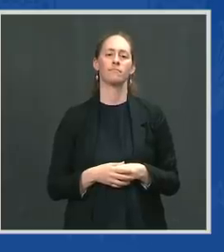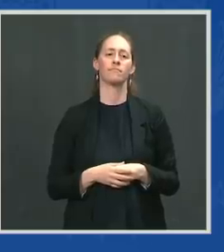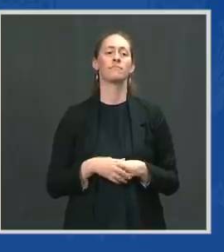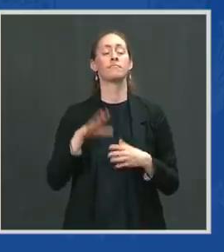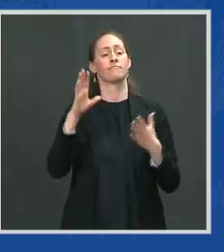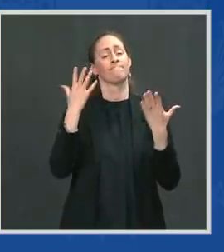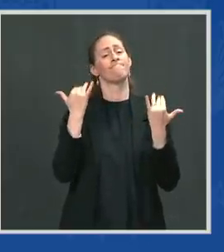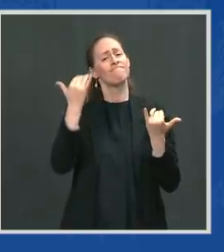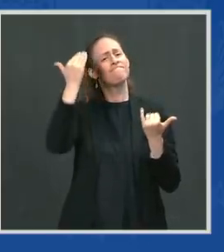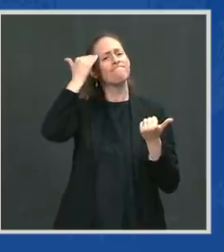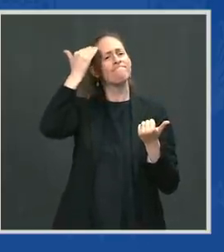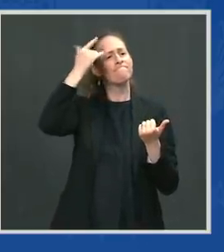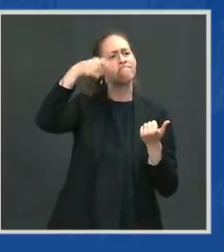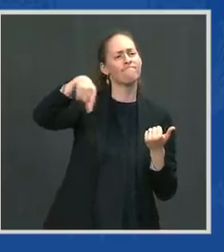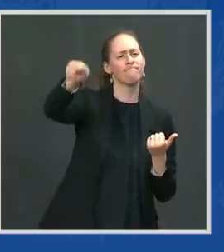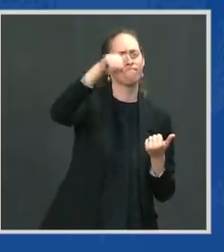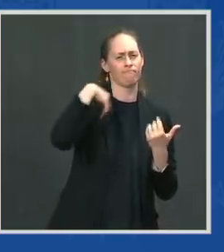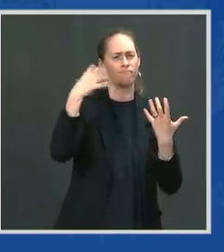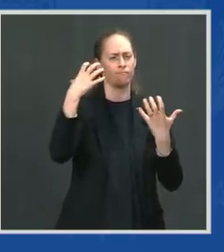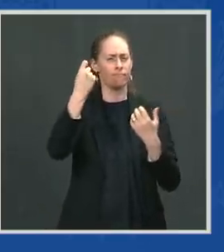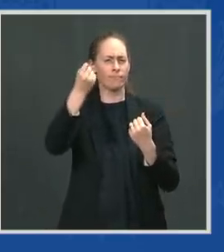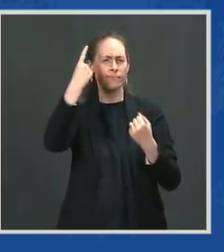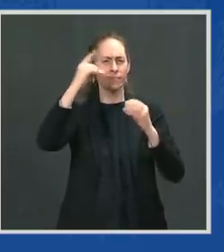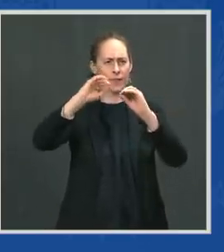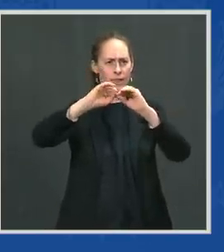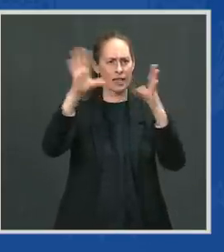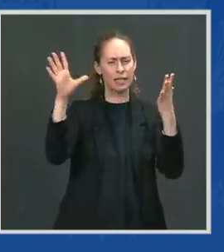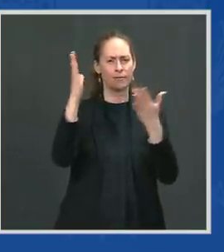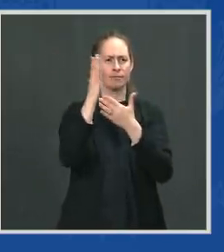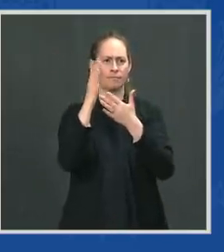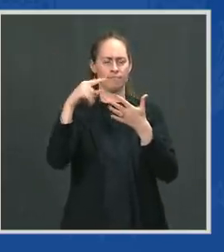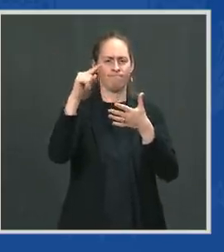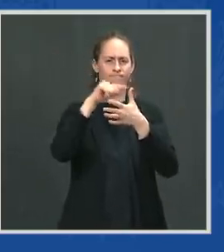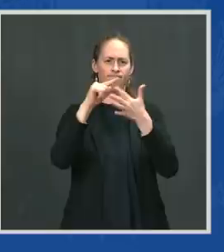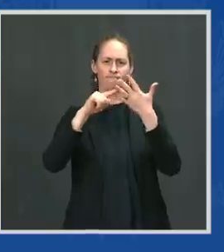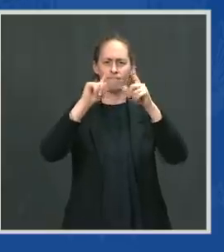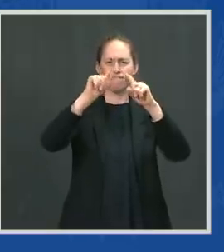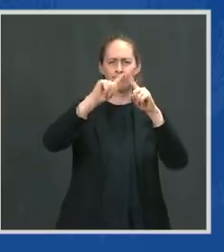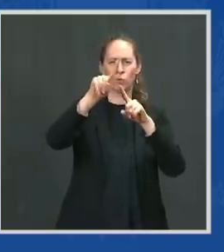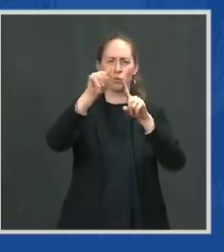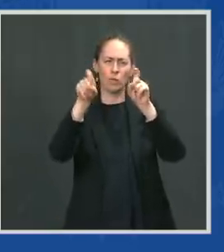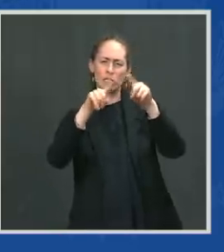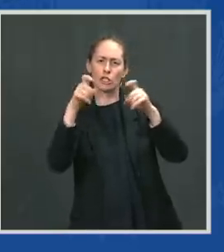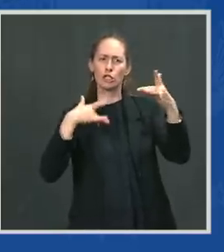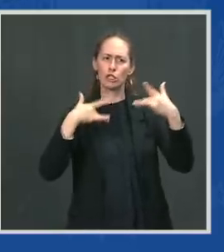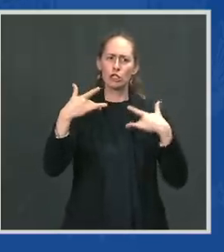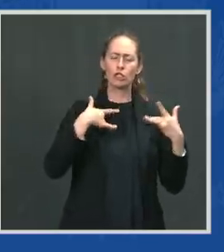we have to have clear answers to the following questions: Just what conditions require to --